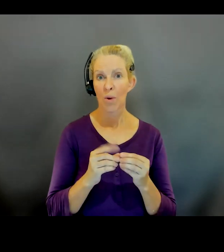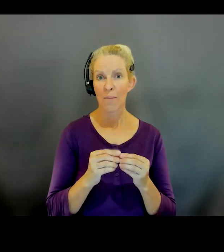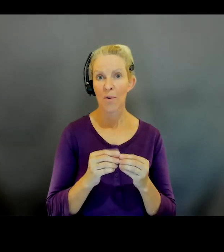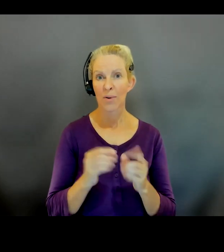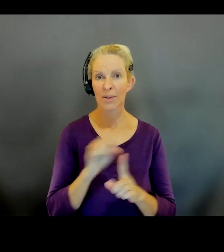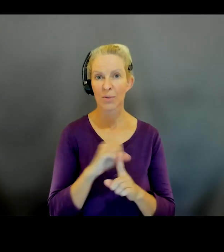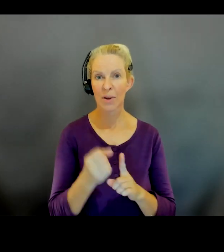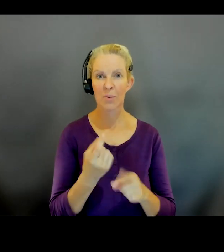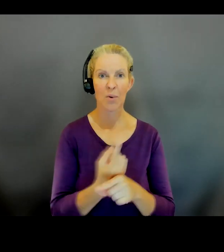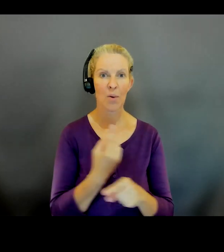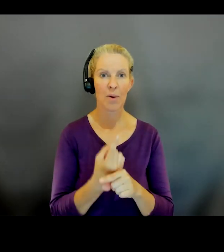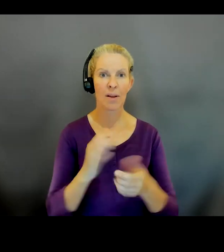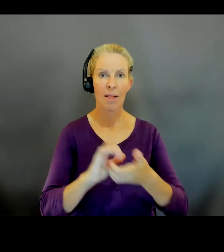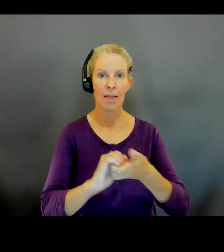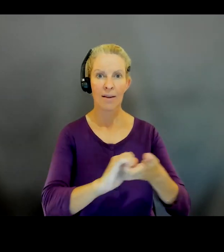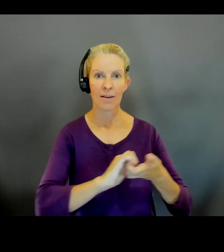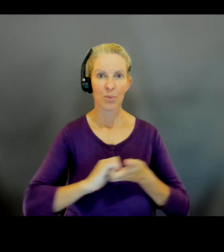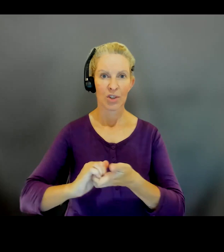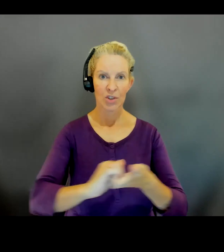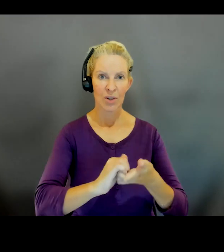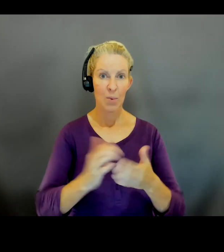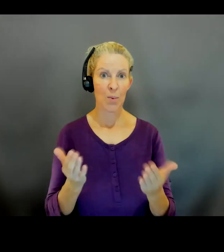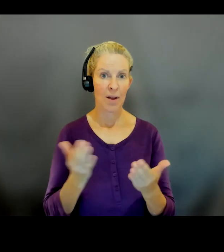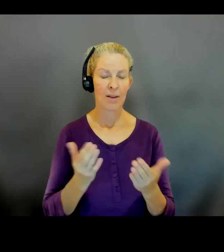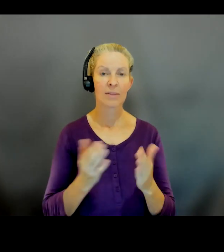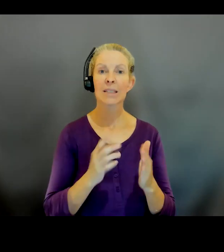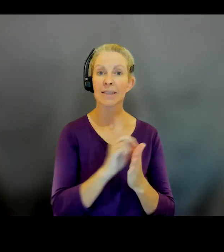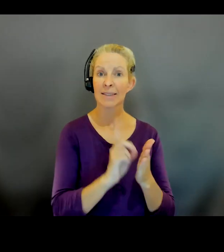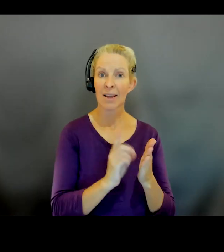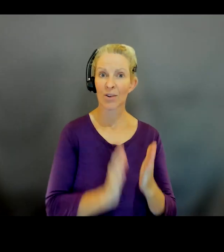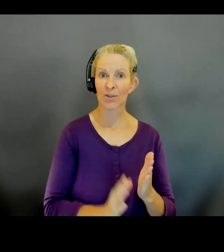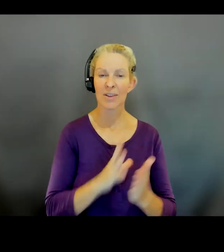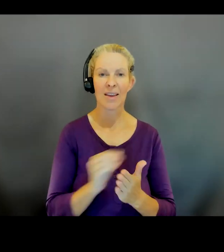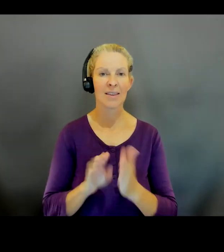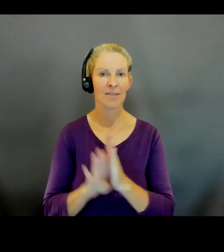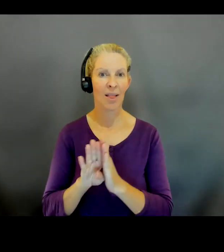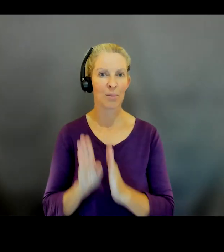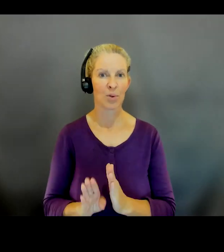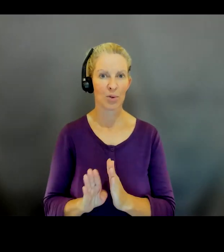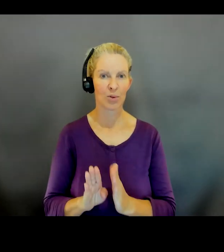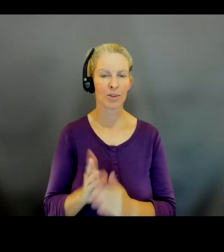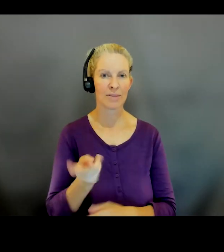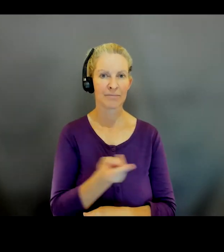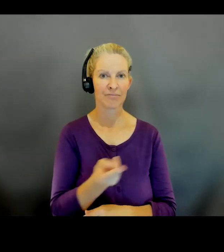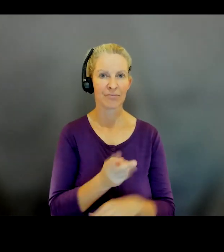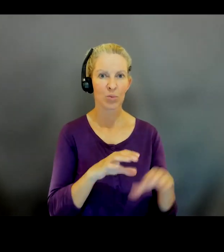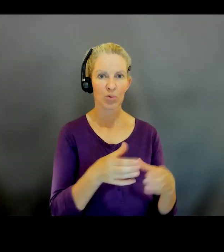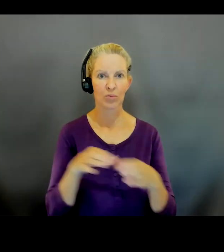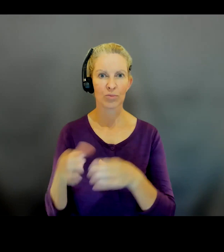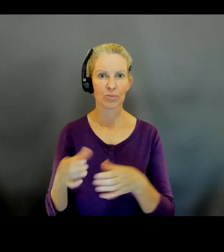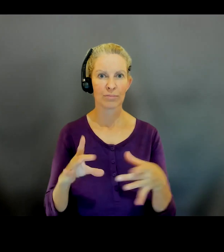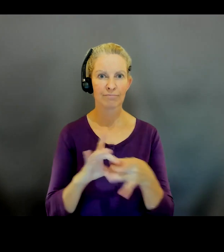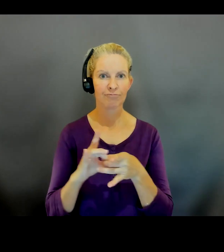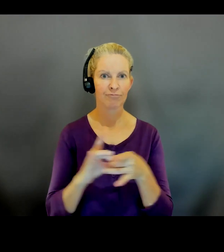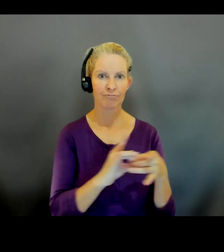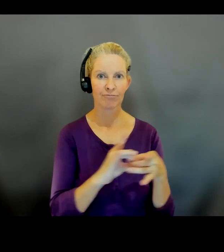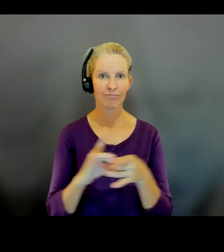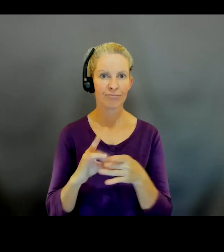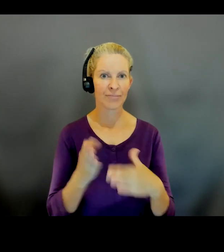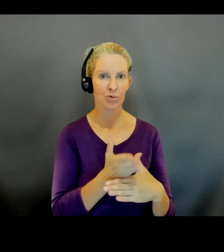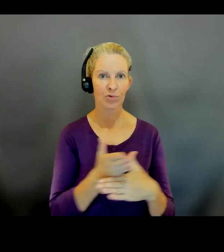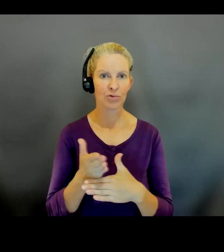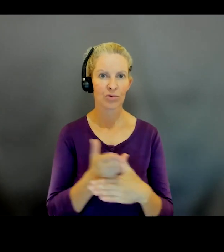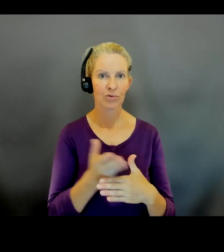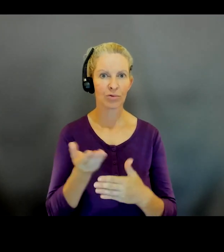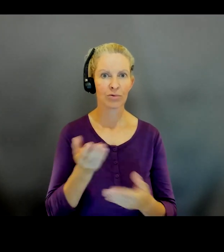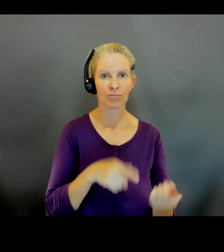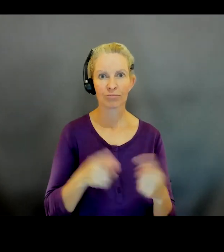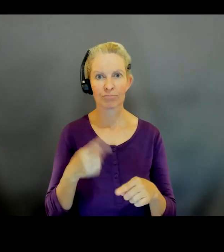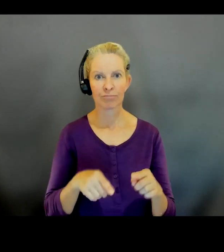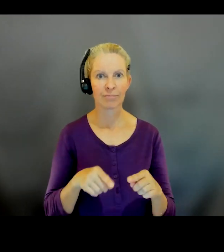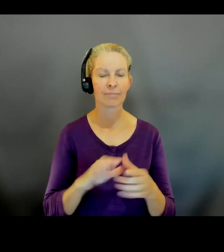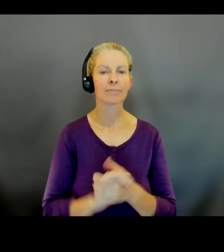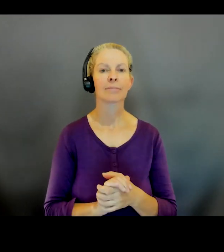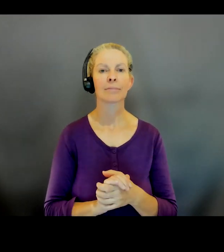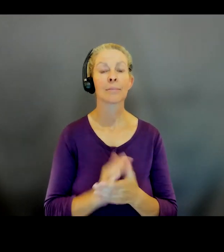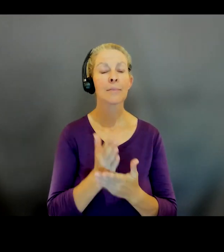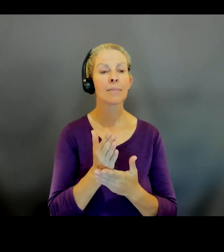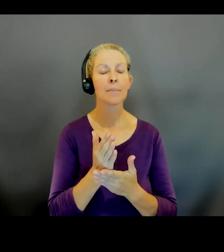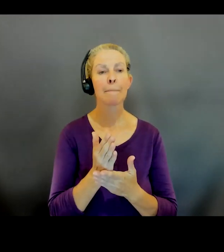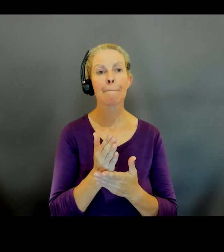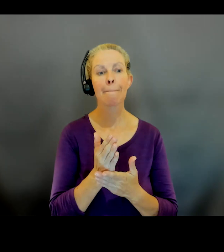and that is with designers and developers. I have noticed that some designers handoff their work